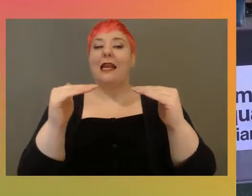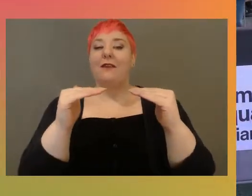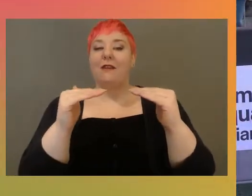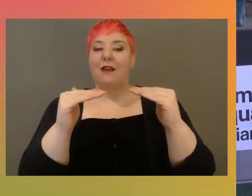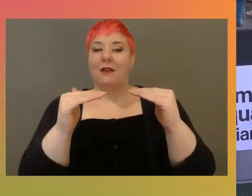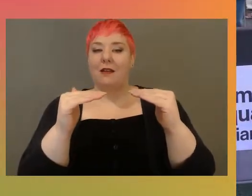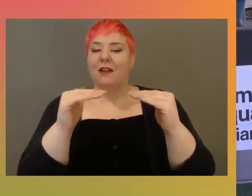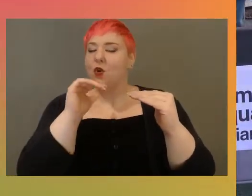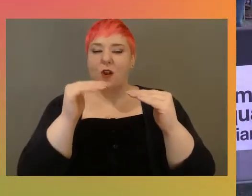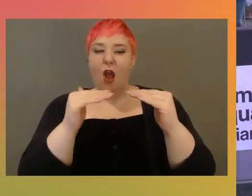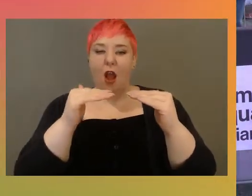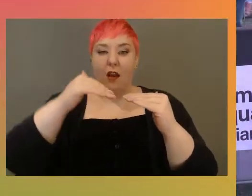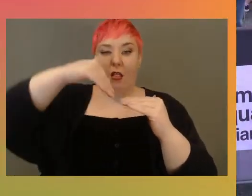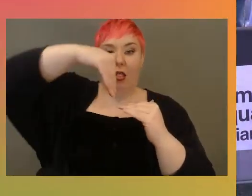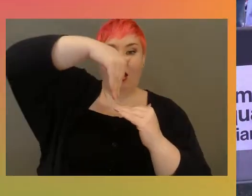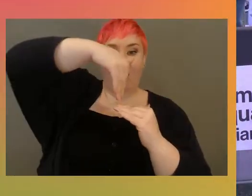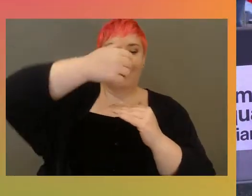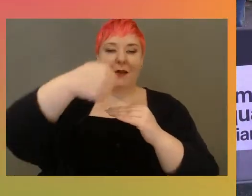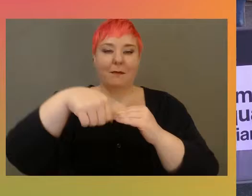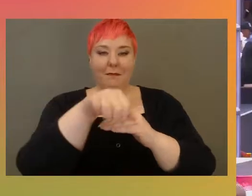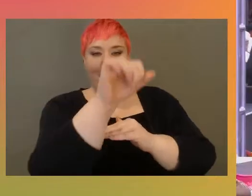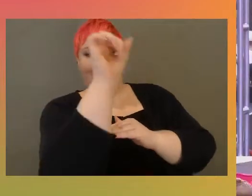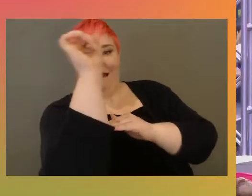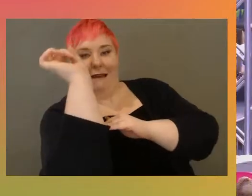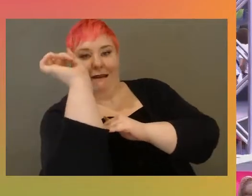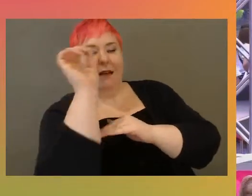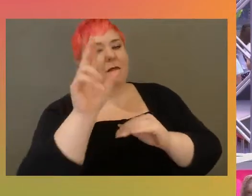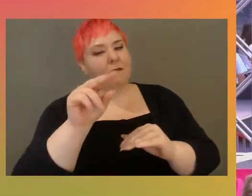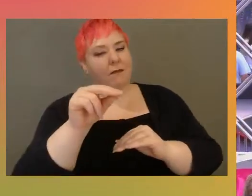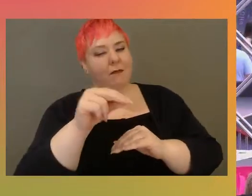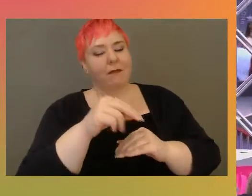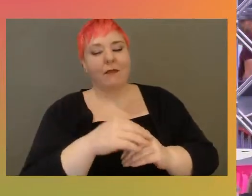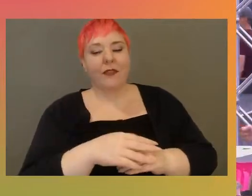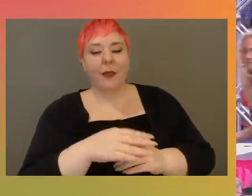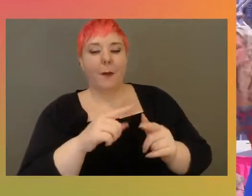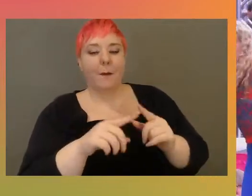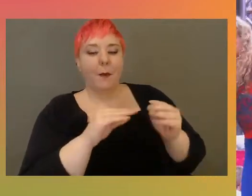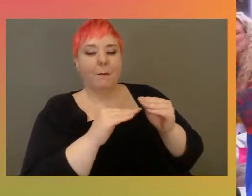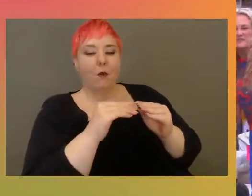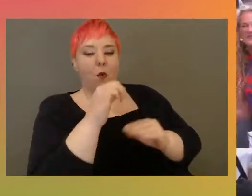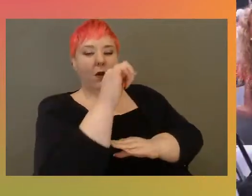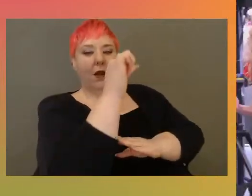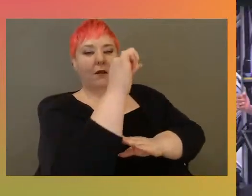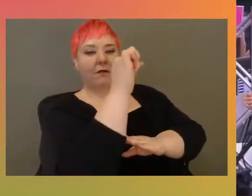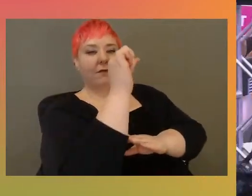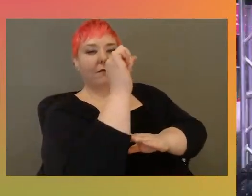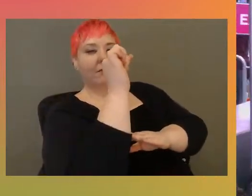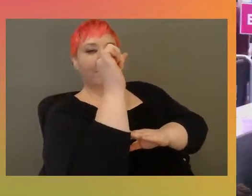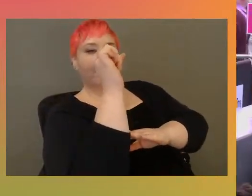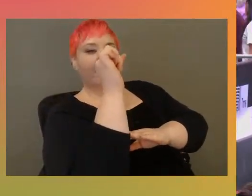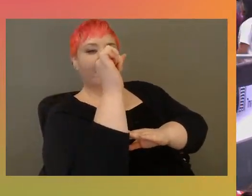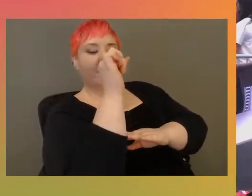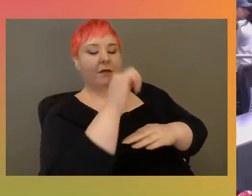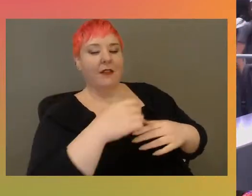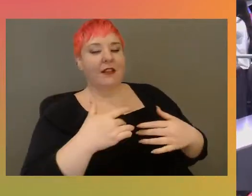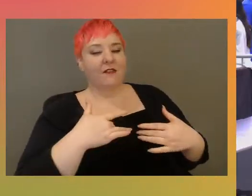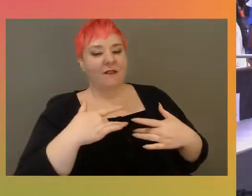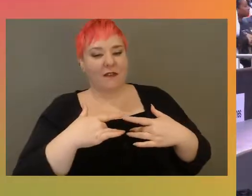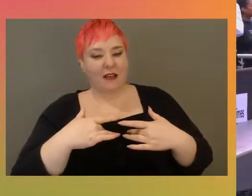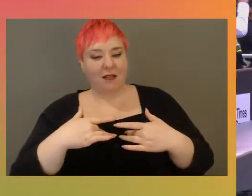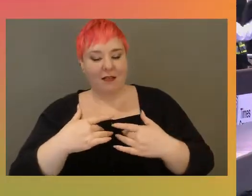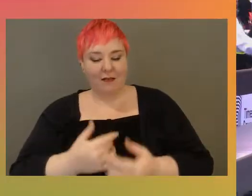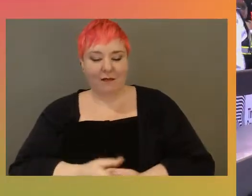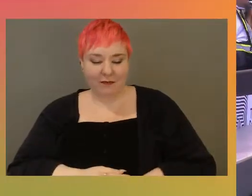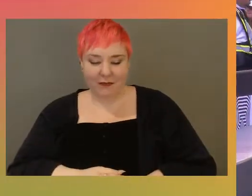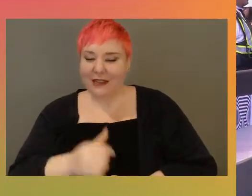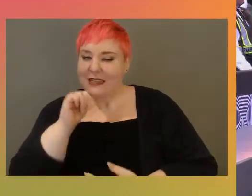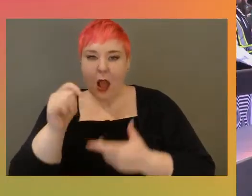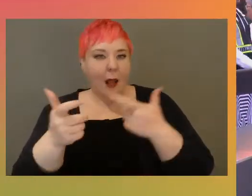SEE IF IT CAN BE AN EVEN